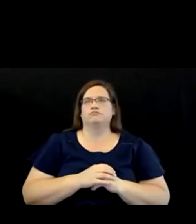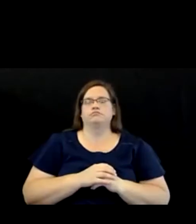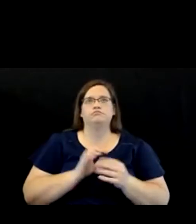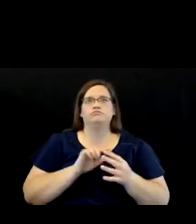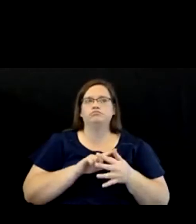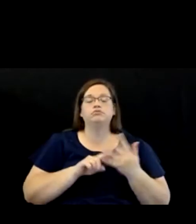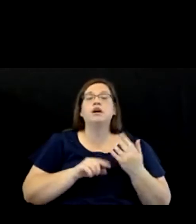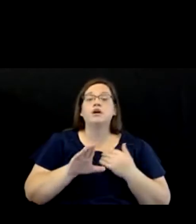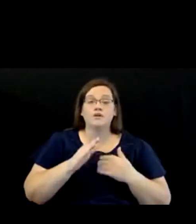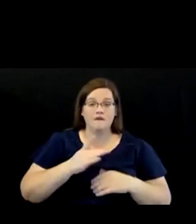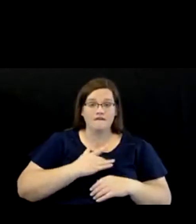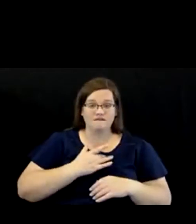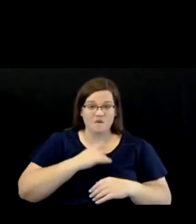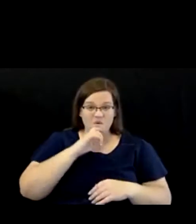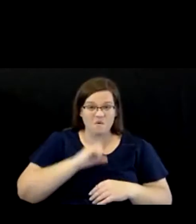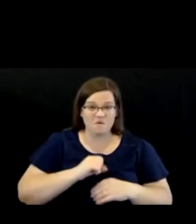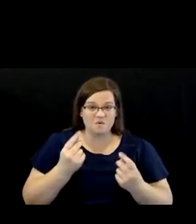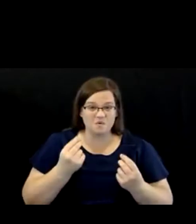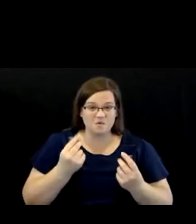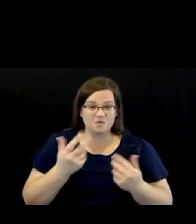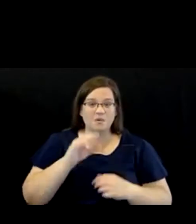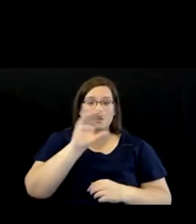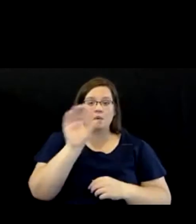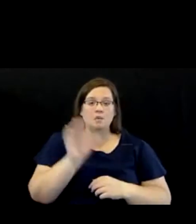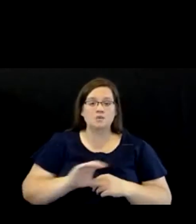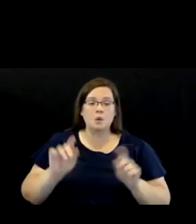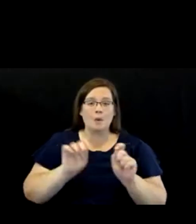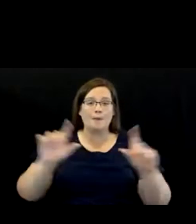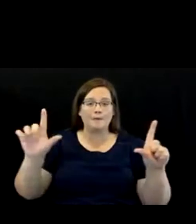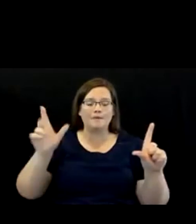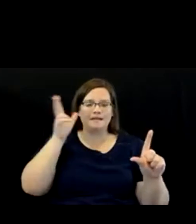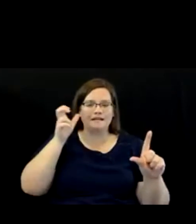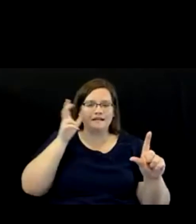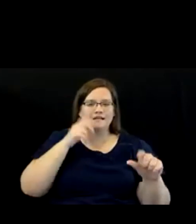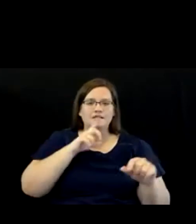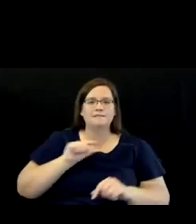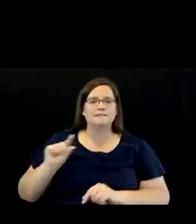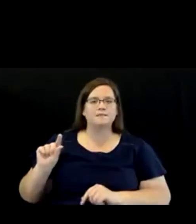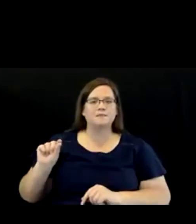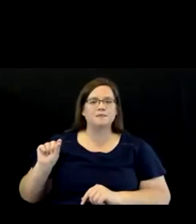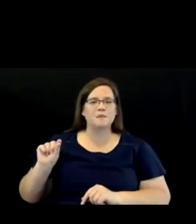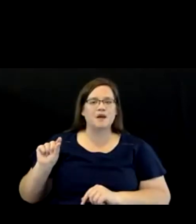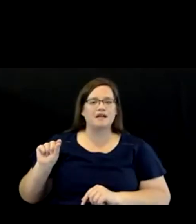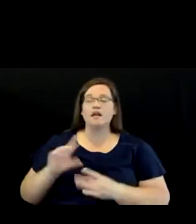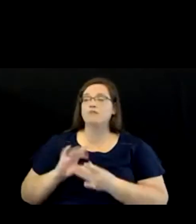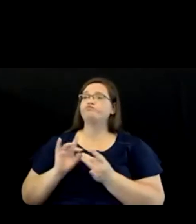ever want to feel old, get on a Zoom call and listen to a bunch of 20-somethings talk about how they're using technology these days to